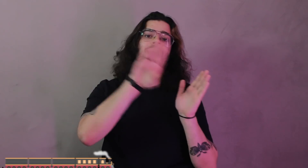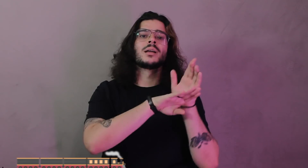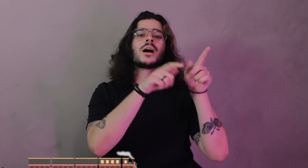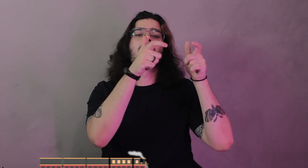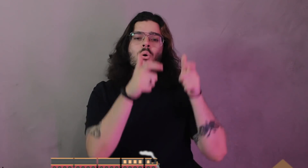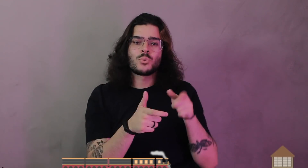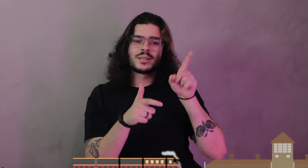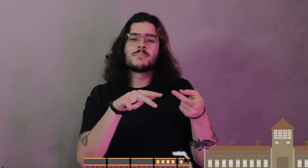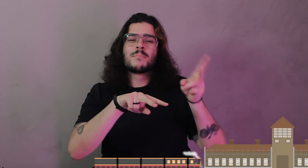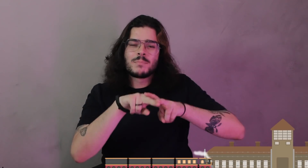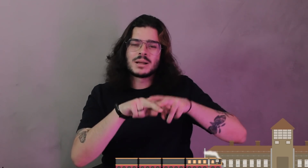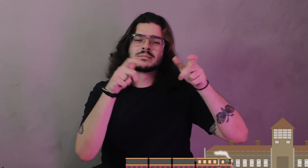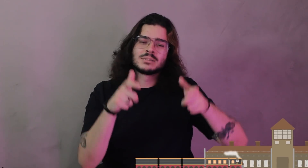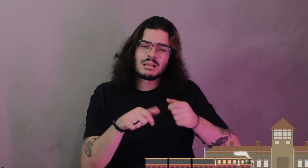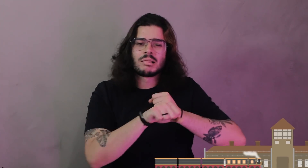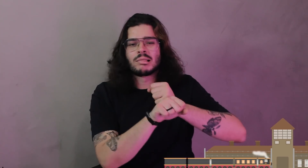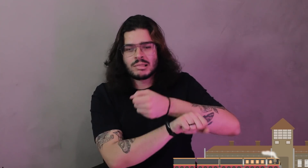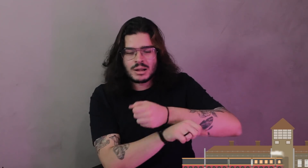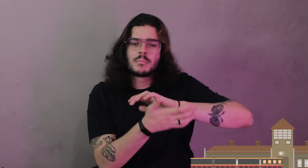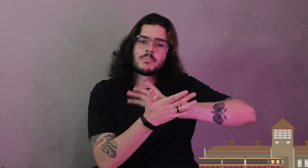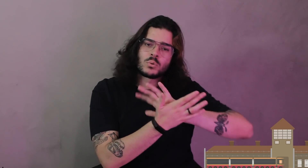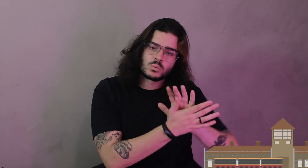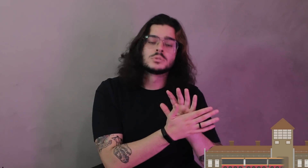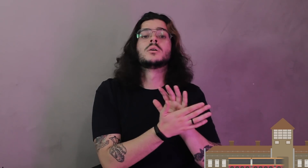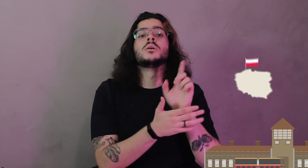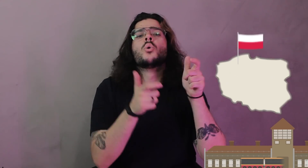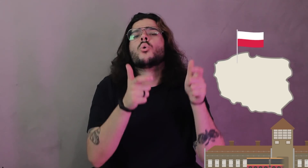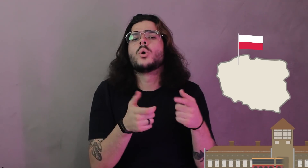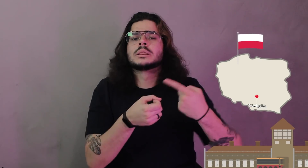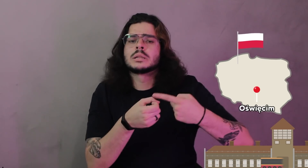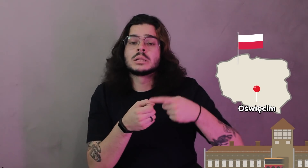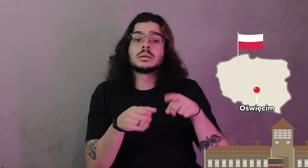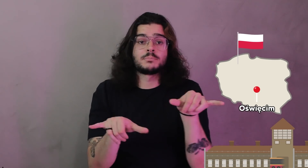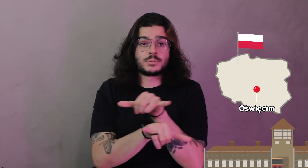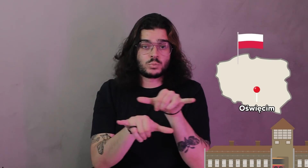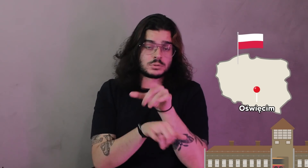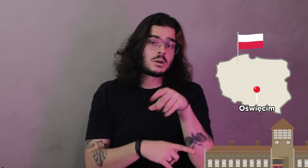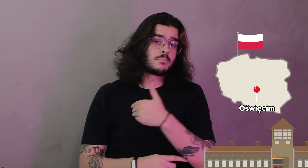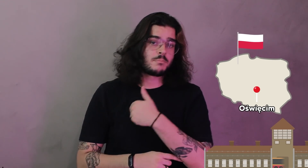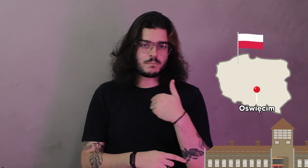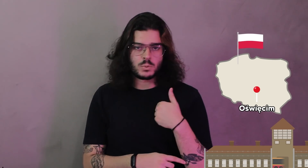the Auschwitz-Birkenau concentration and extermination camp in Poland.